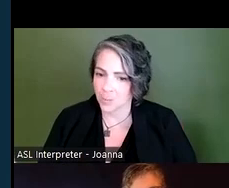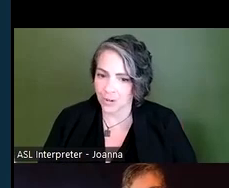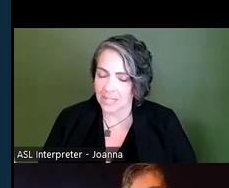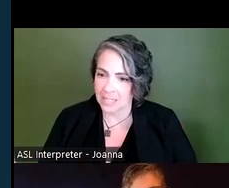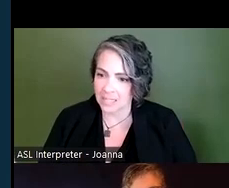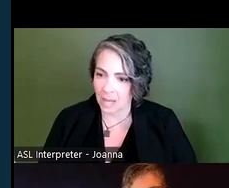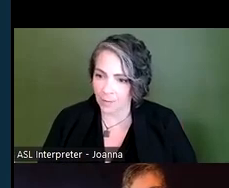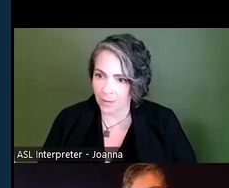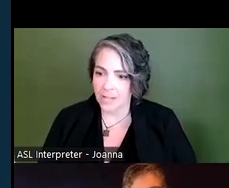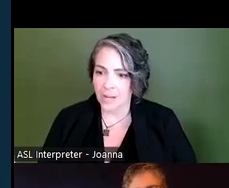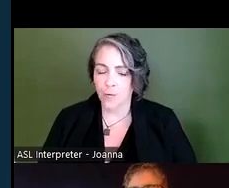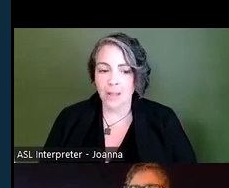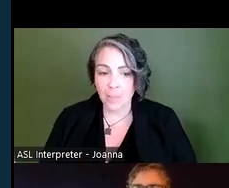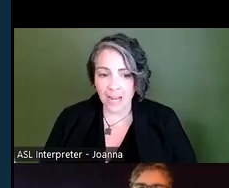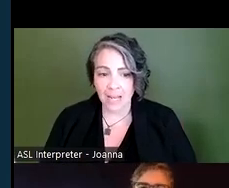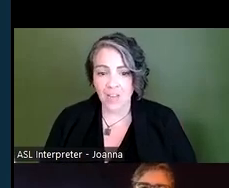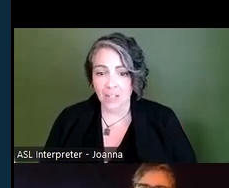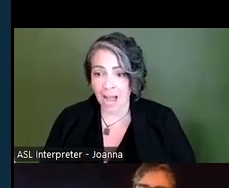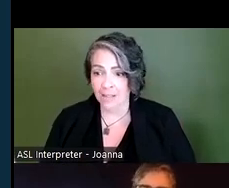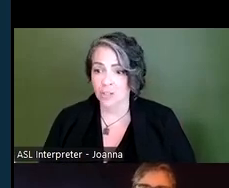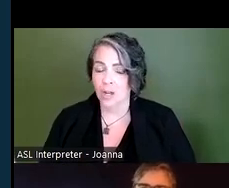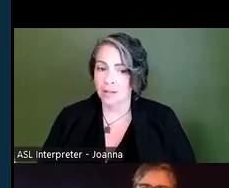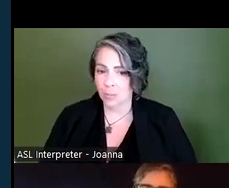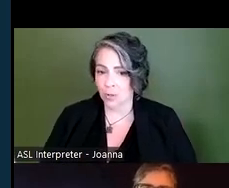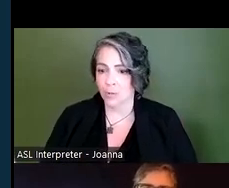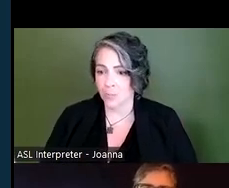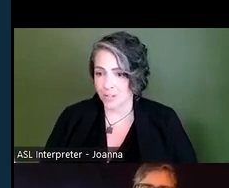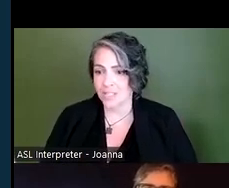experience itself. Therefore, eliminating that challenge of someone who experiences